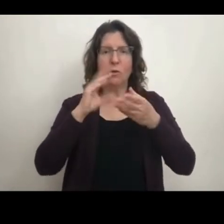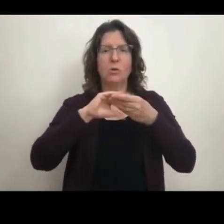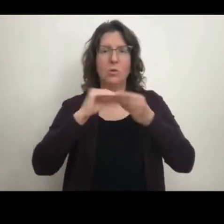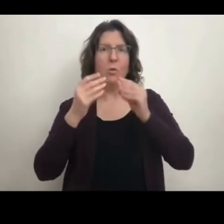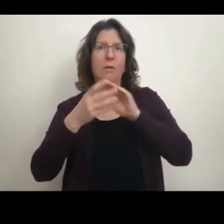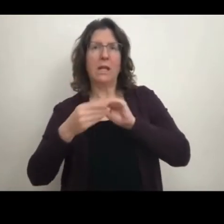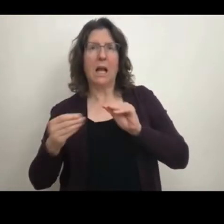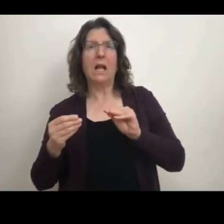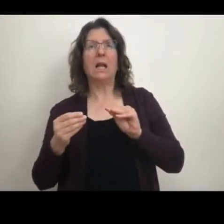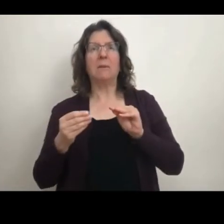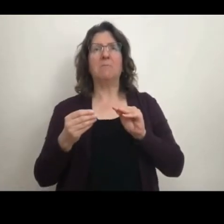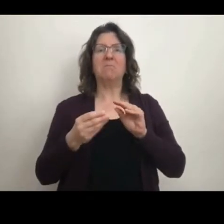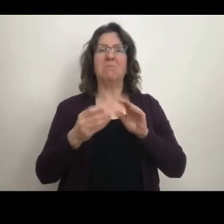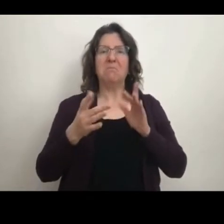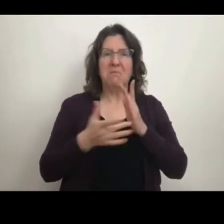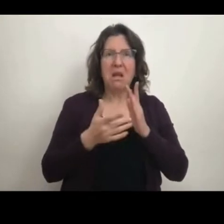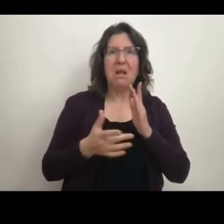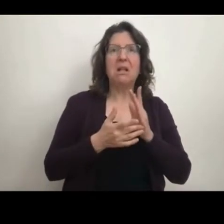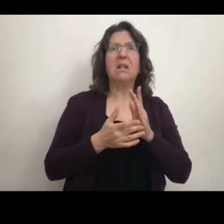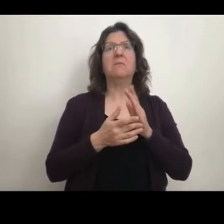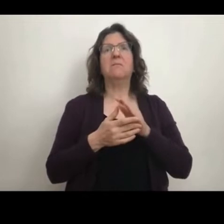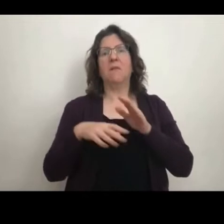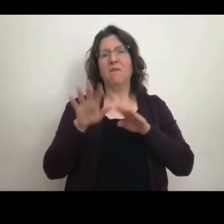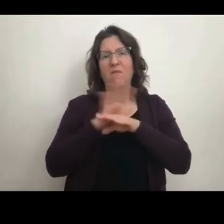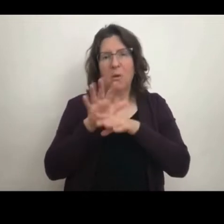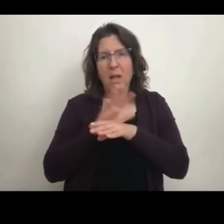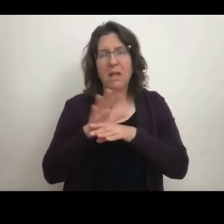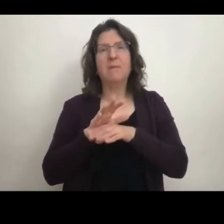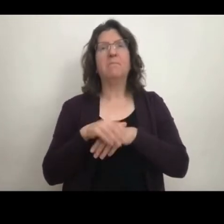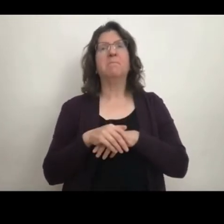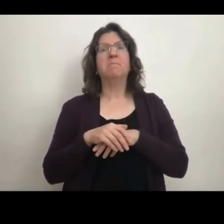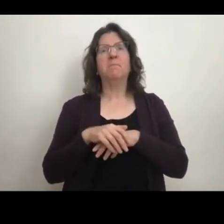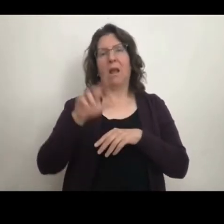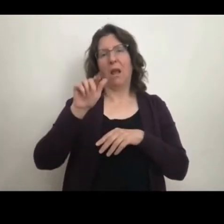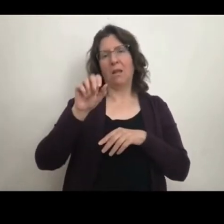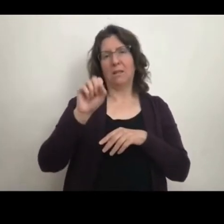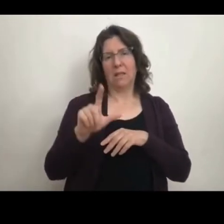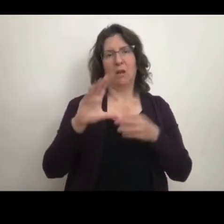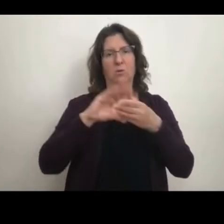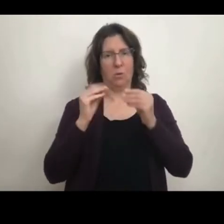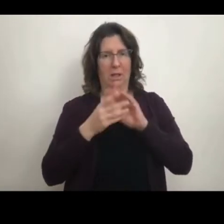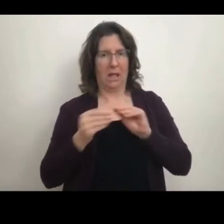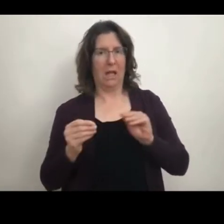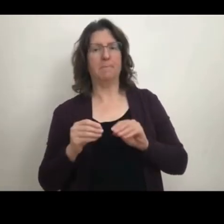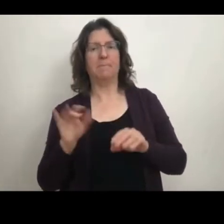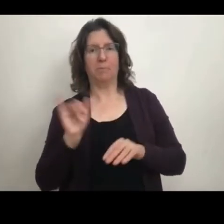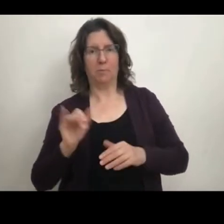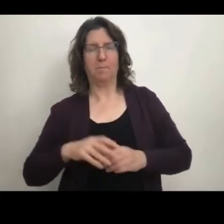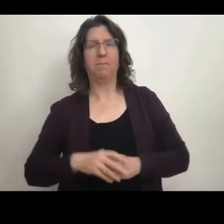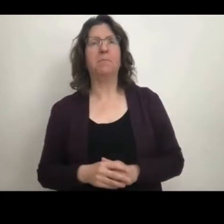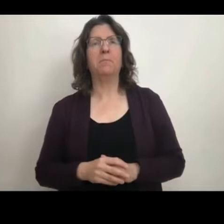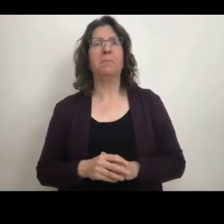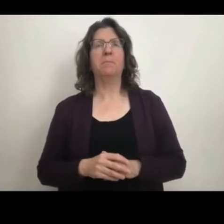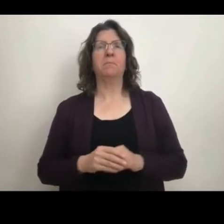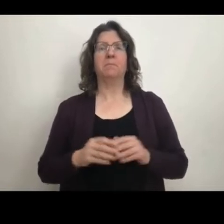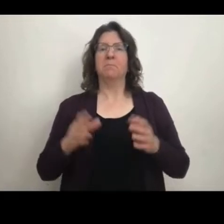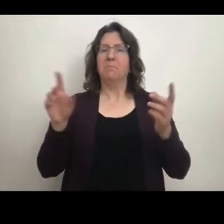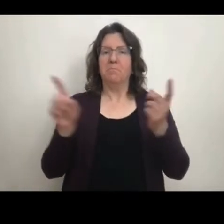incorporating visual storytelling techniques, filming, and ASL storytelling too.